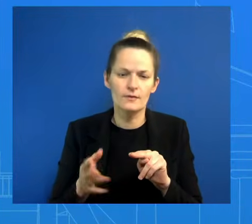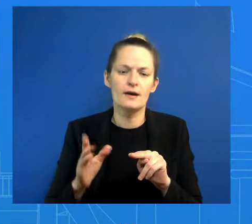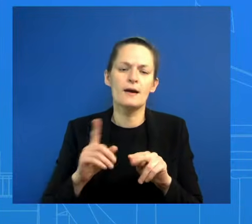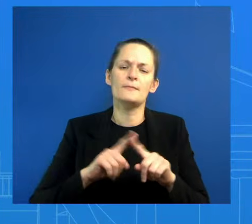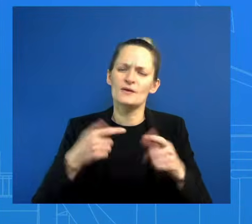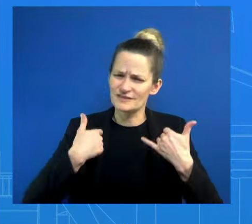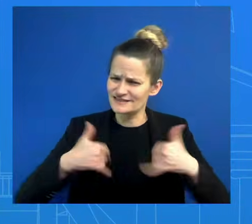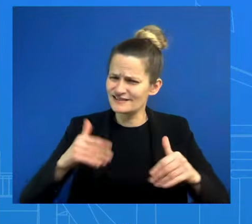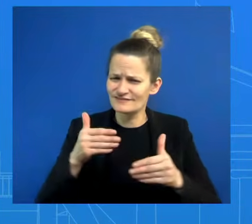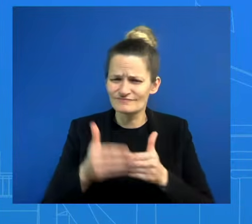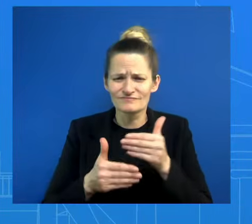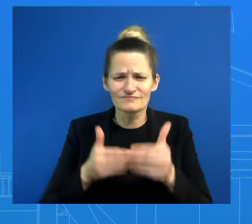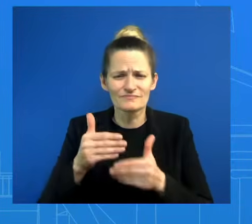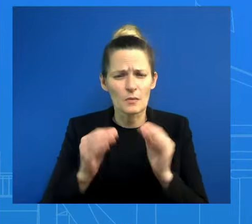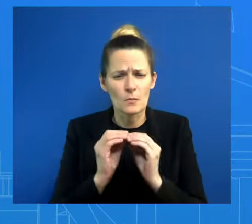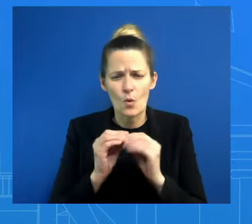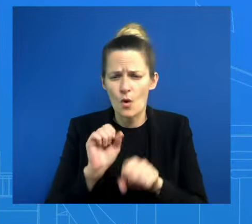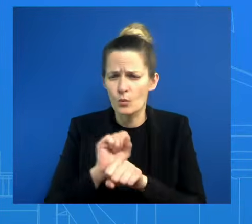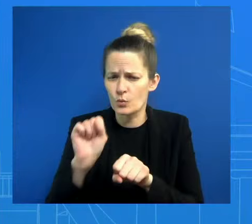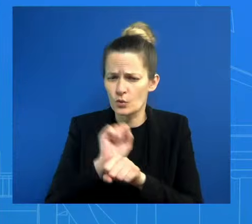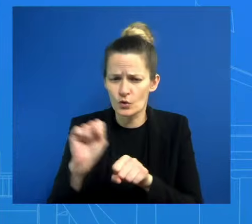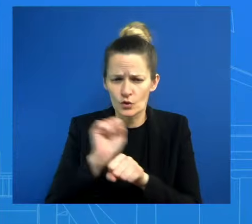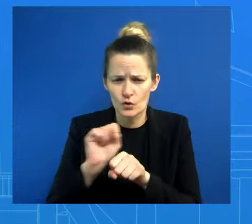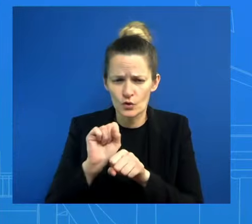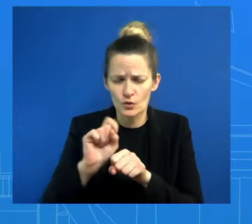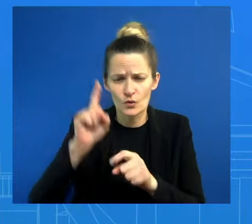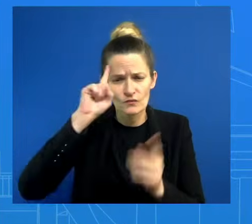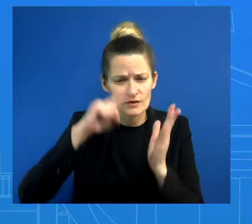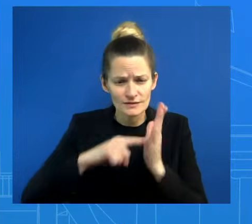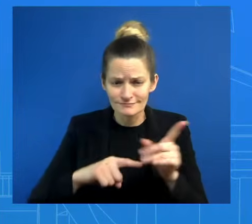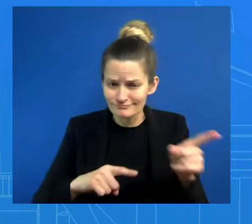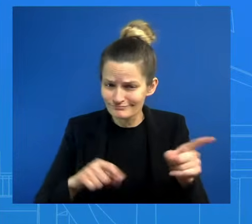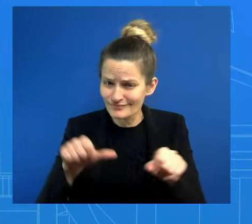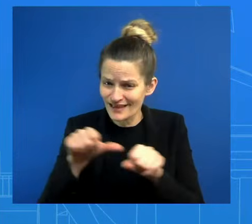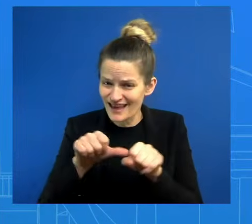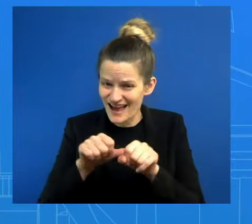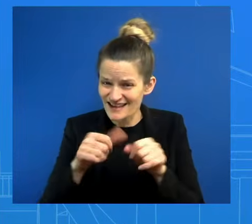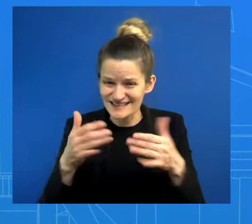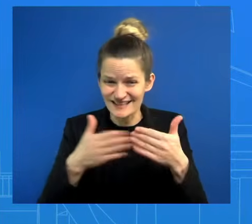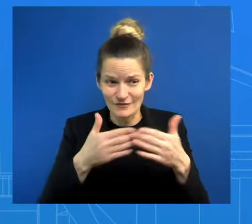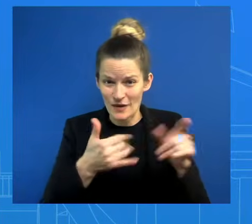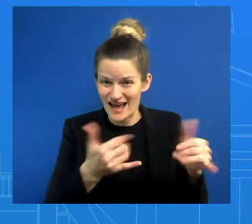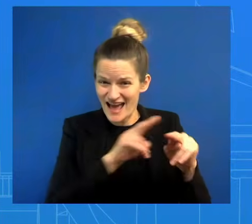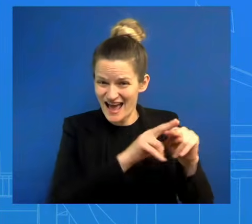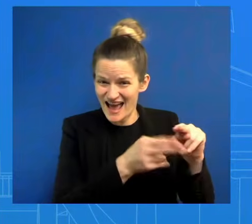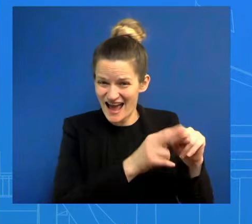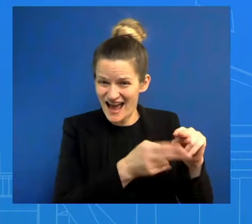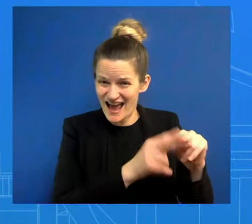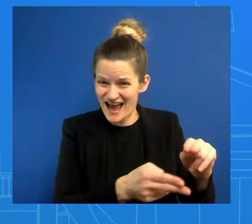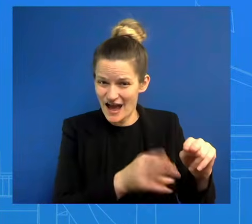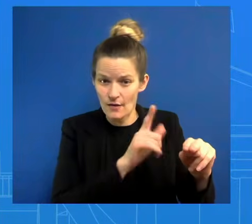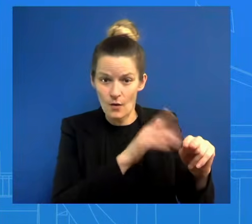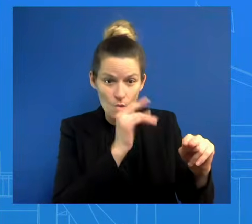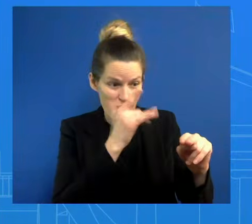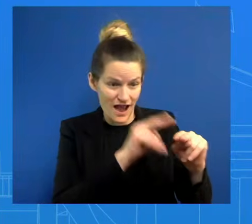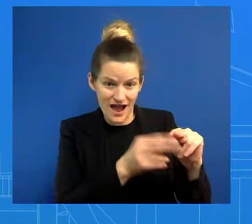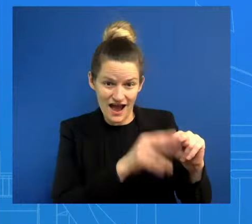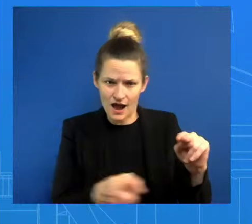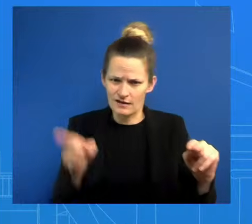That's because of the work that this President has done to bring gas prices down, to deal with an issue that matters to the American people when it --